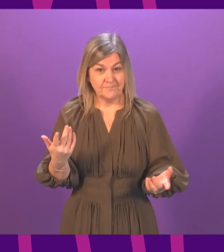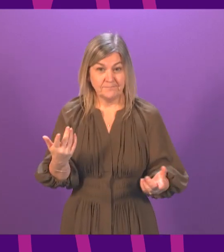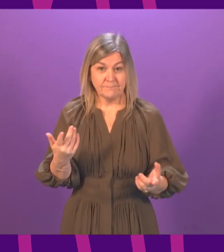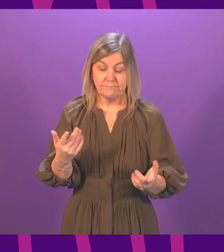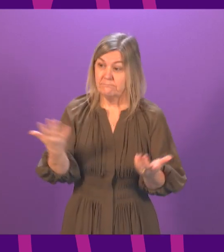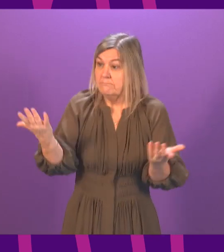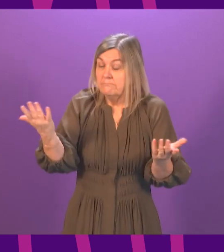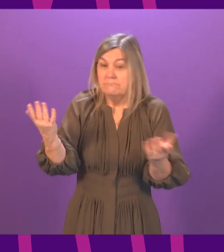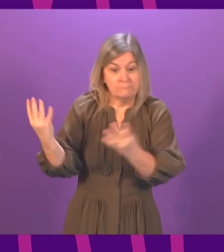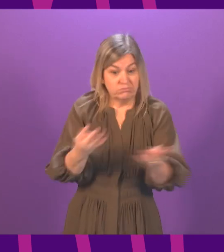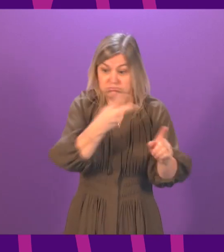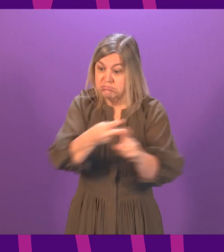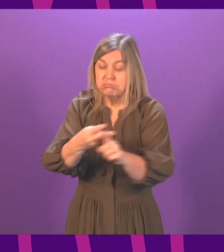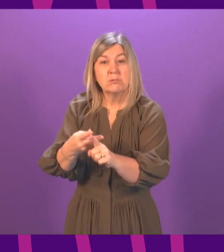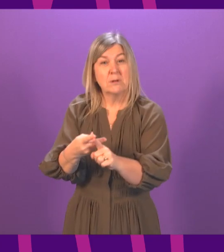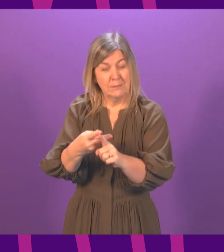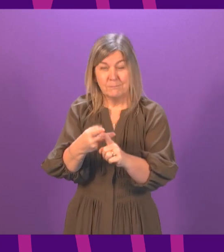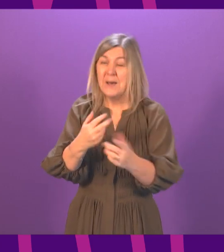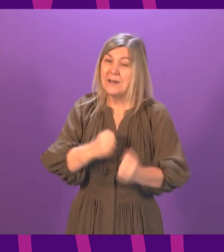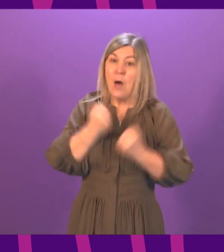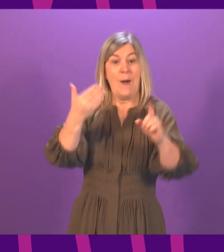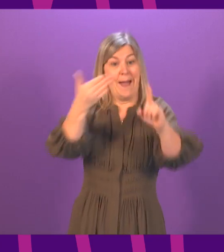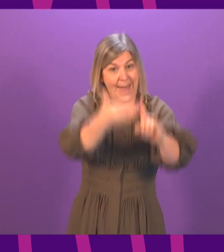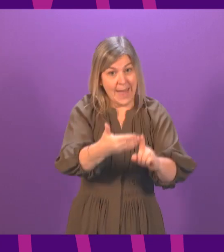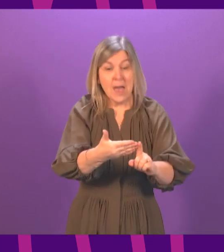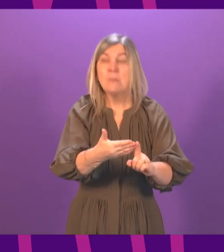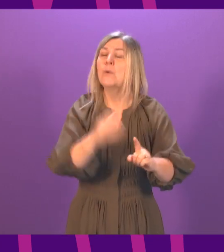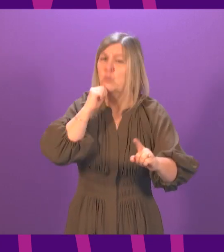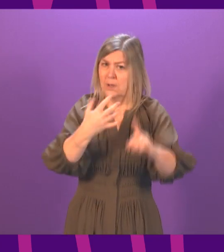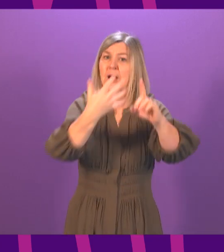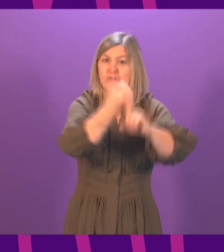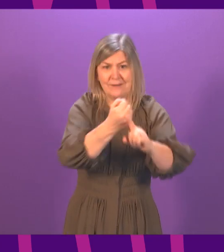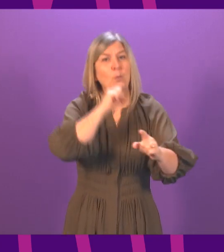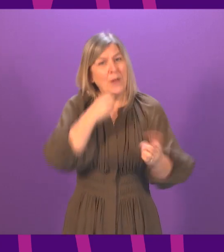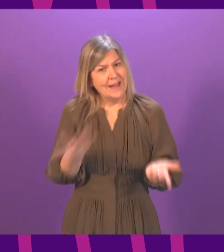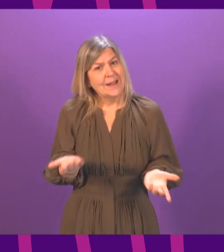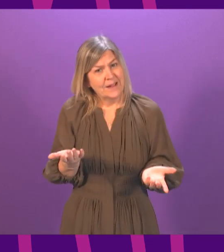to meet the targets that we have set and we will make sure that that continues